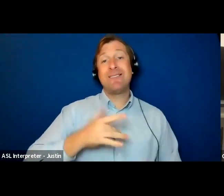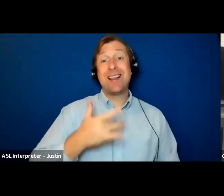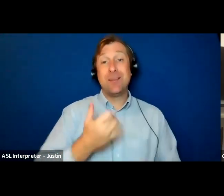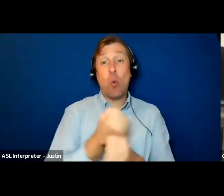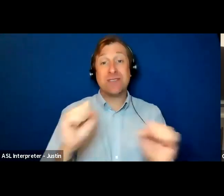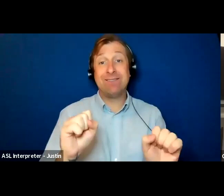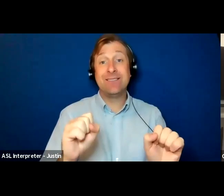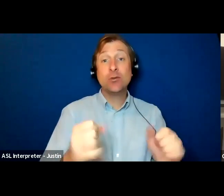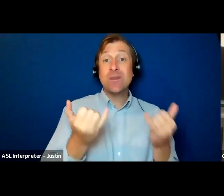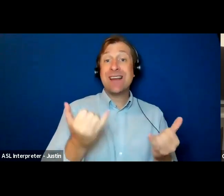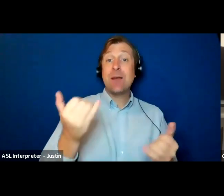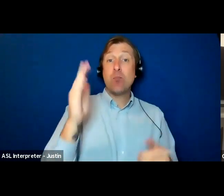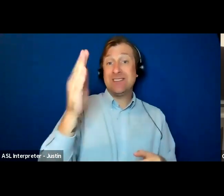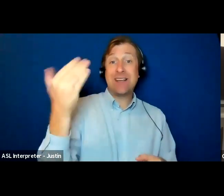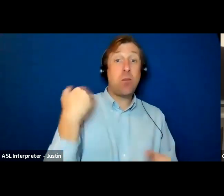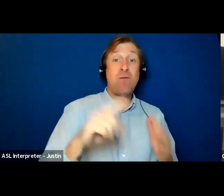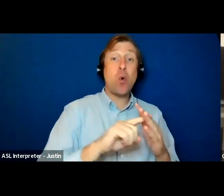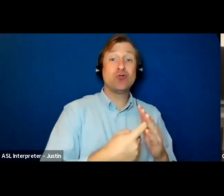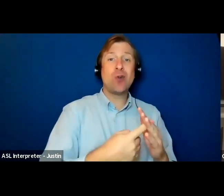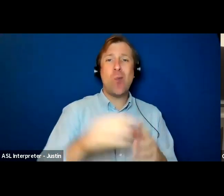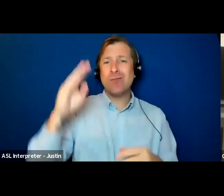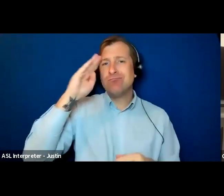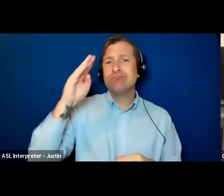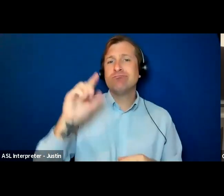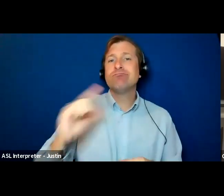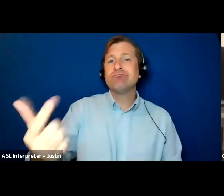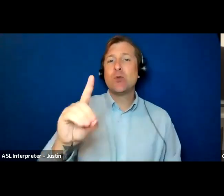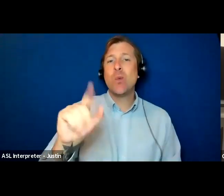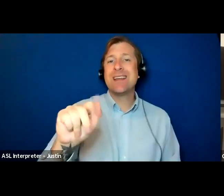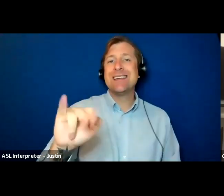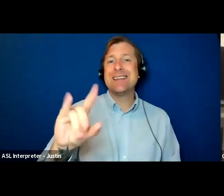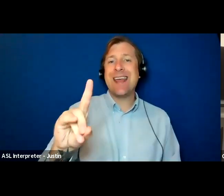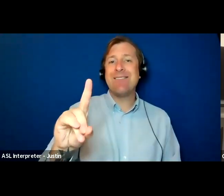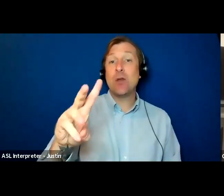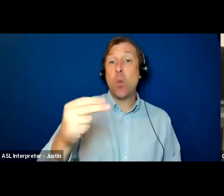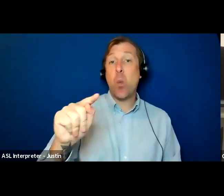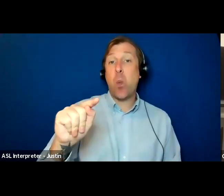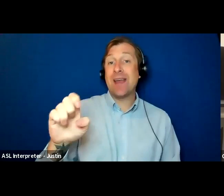I just want to give our National Executive Director, David White, an opportunity to say a few words. And before I do that, David, I'm sorry.